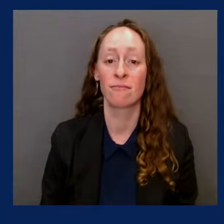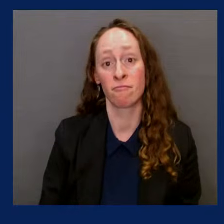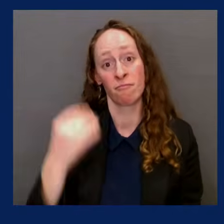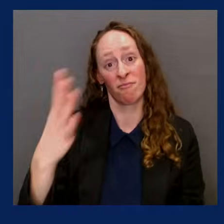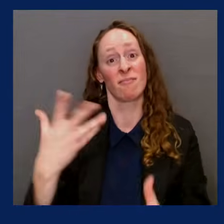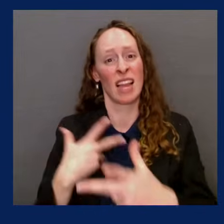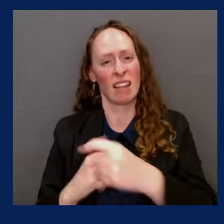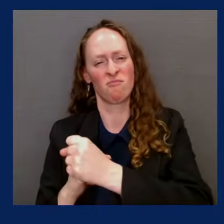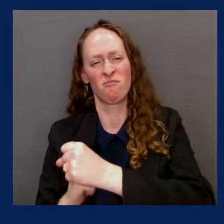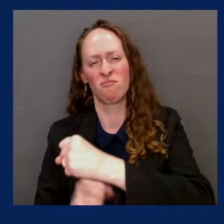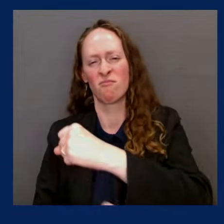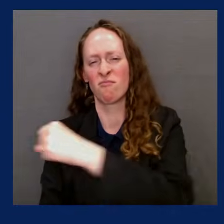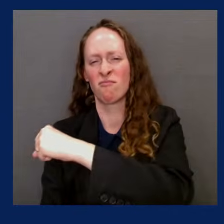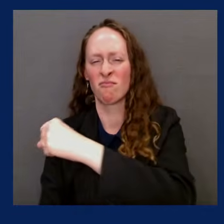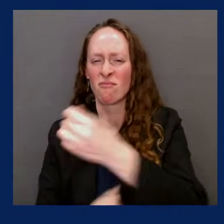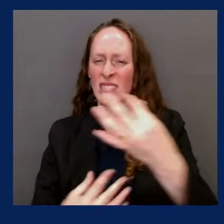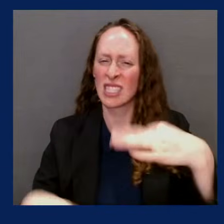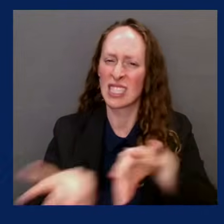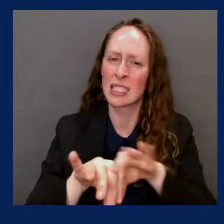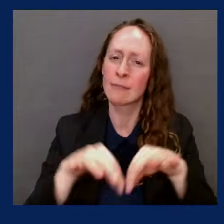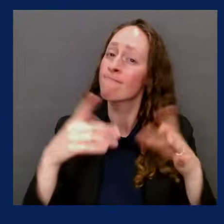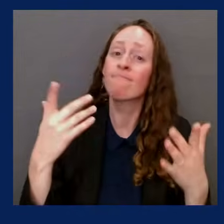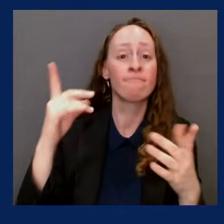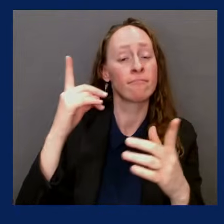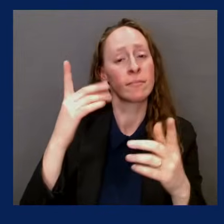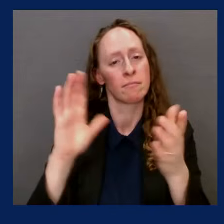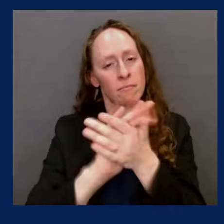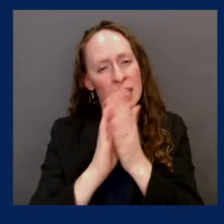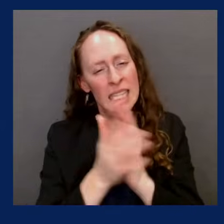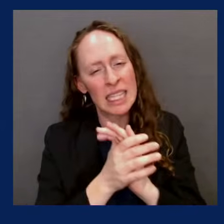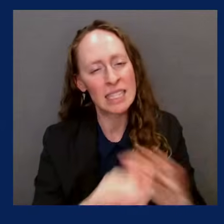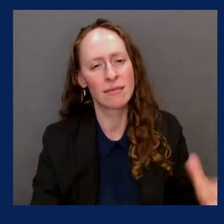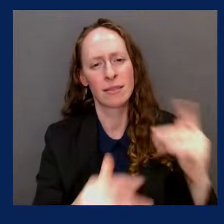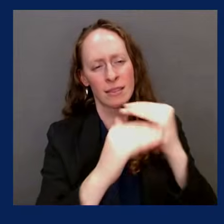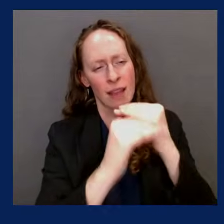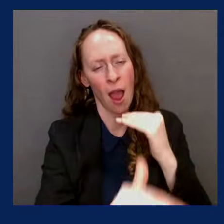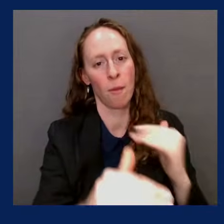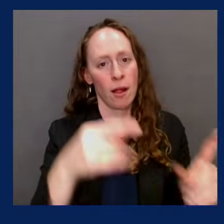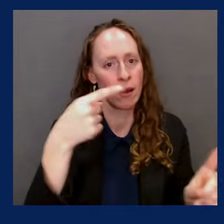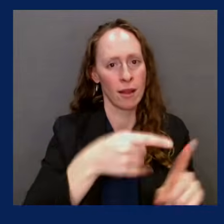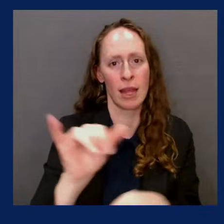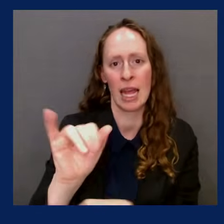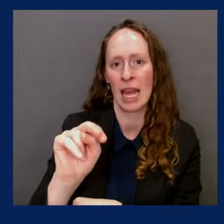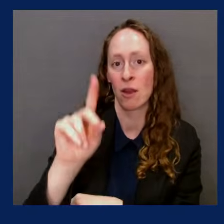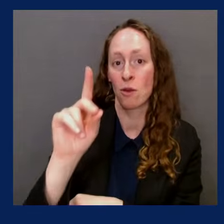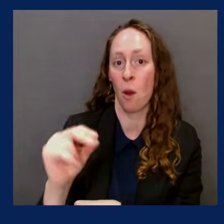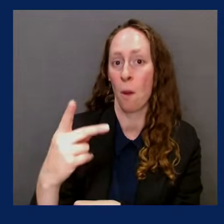and, quite frankly, around the world. We see this through our work of the Quad partners -- India and Japan --